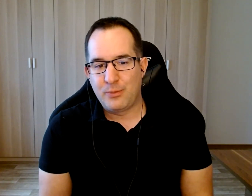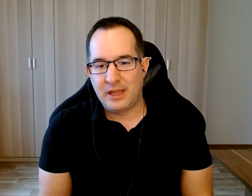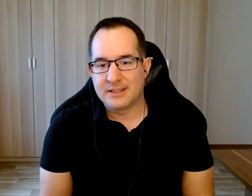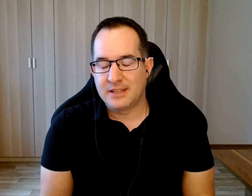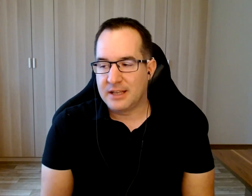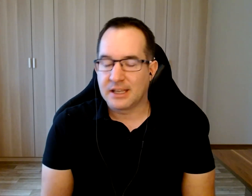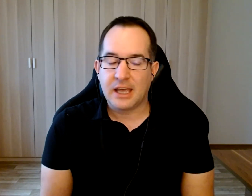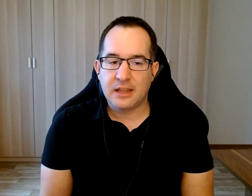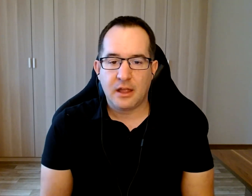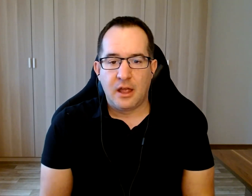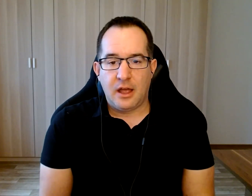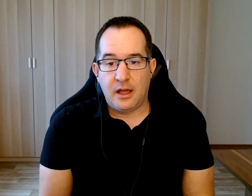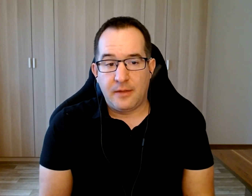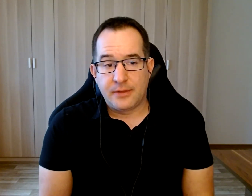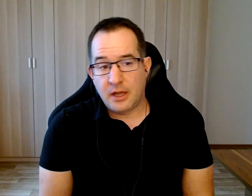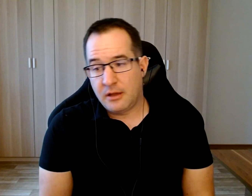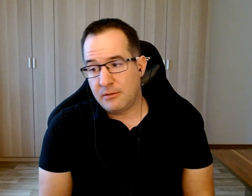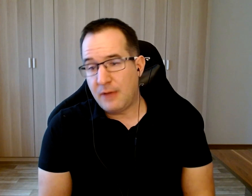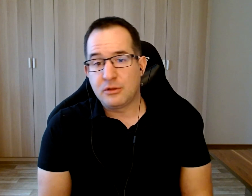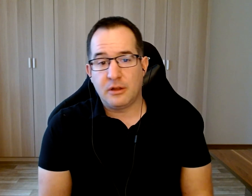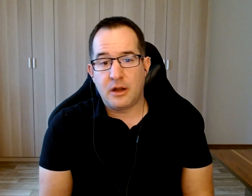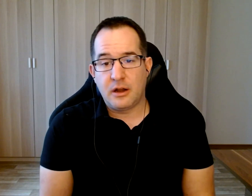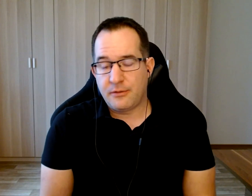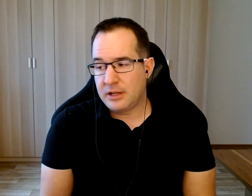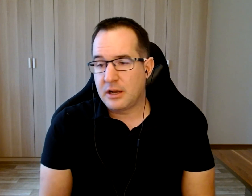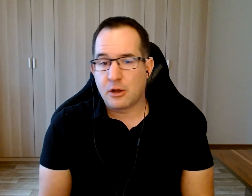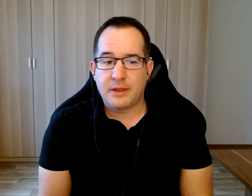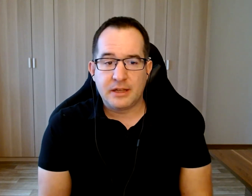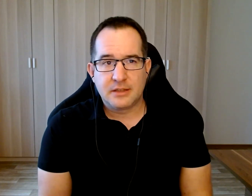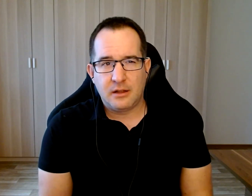to be as a kid. And I would definitely recommend